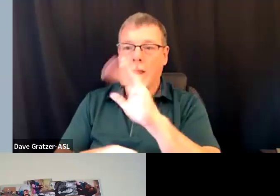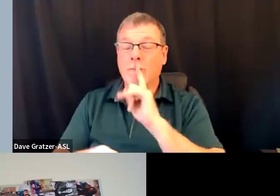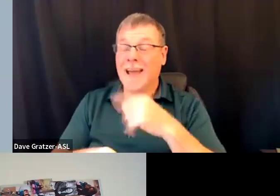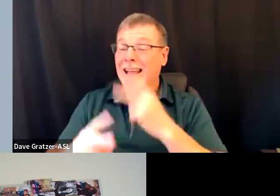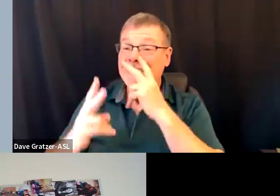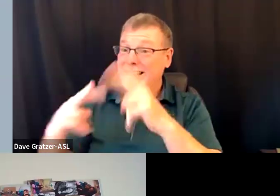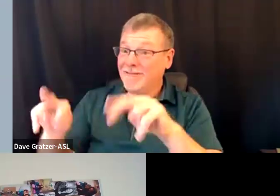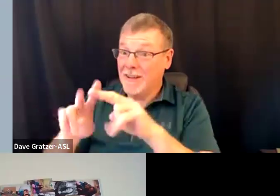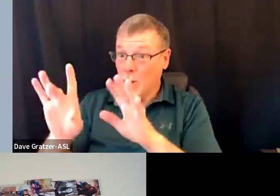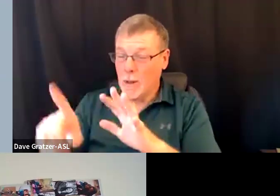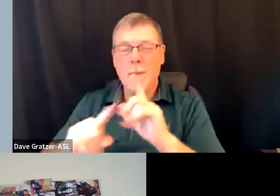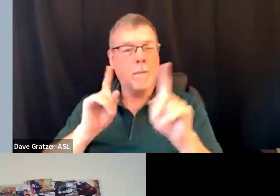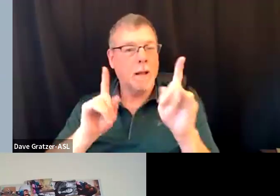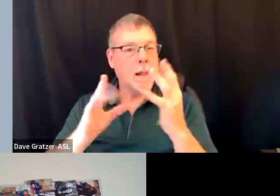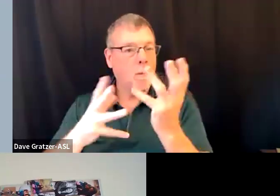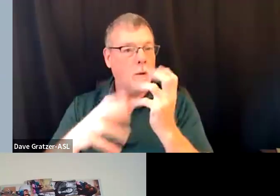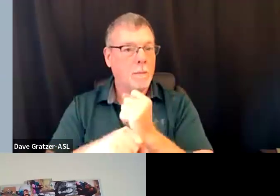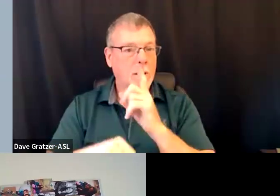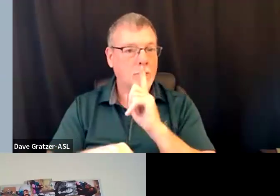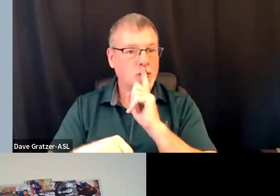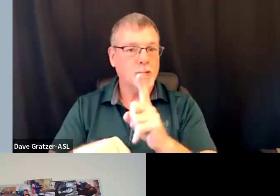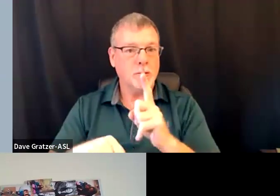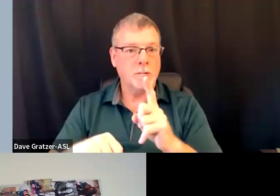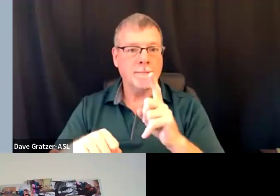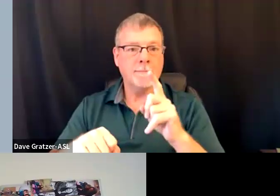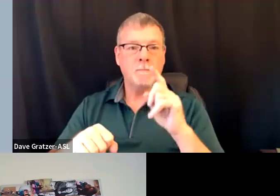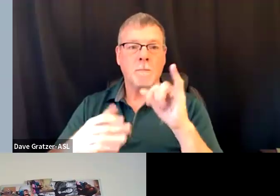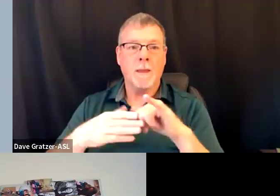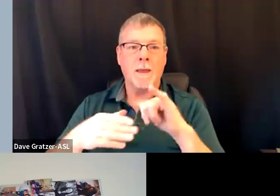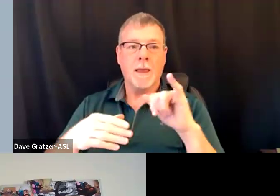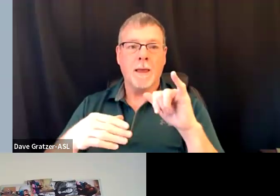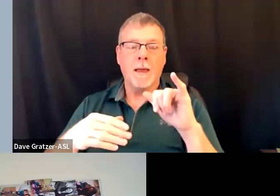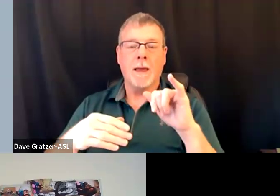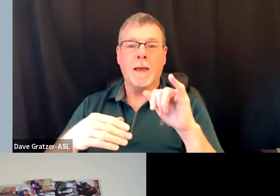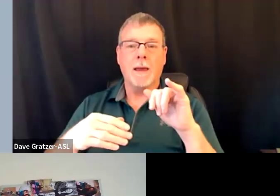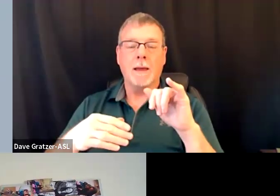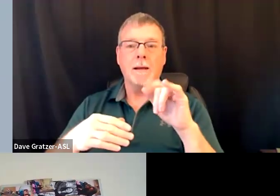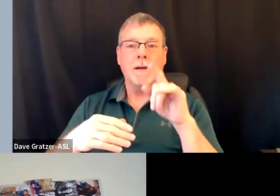but I would also want to make sure that your documents that you have uploaded in HMIS